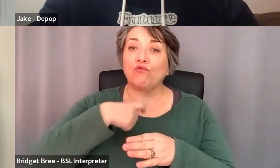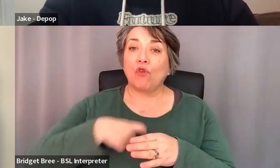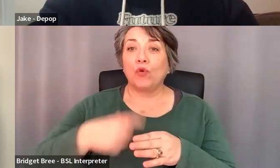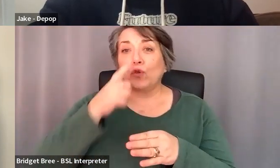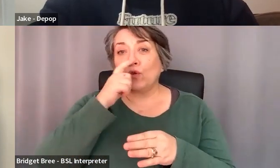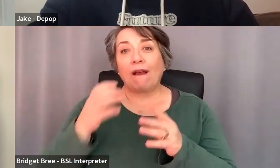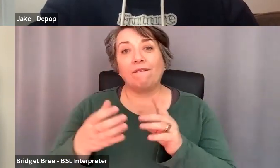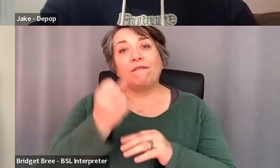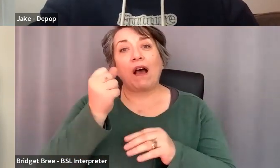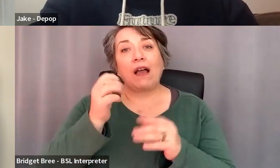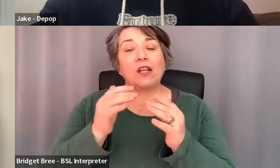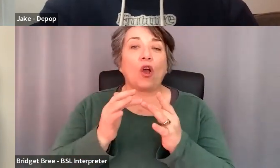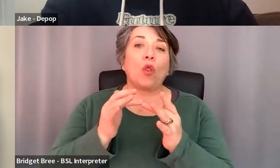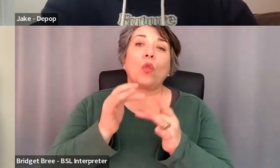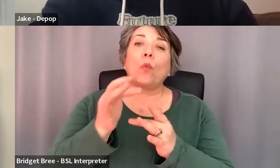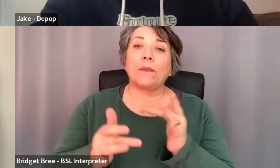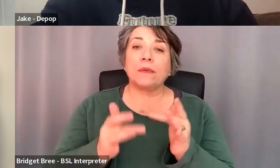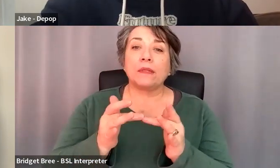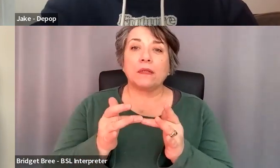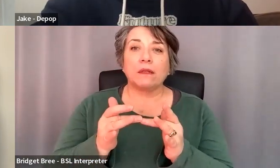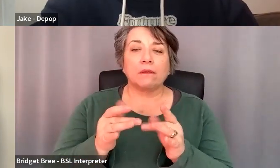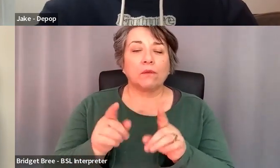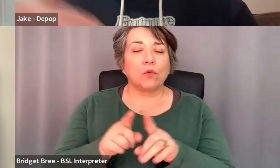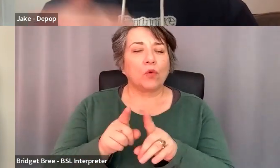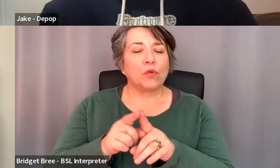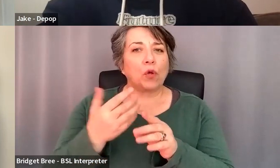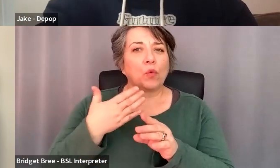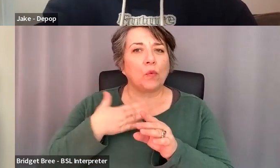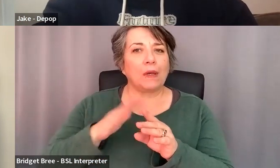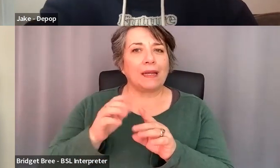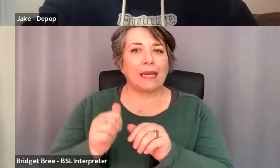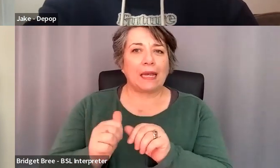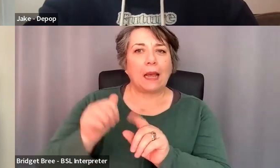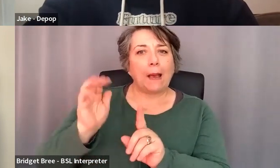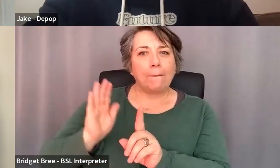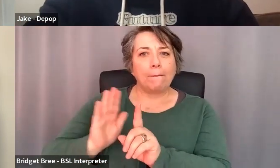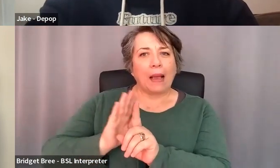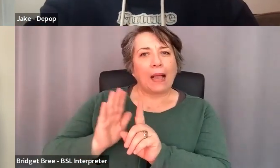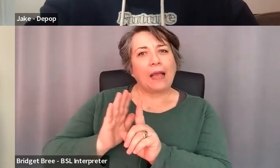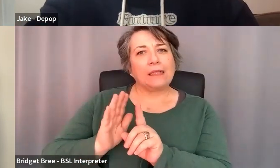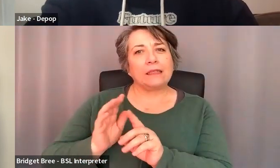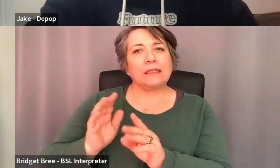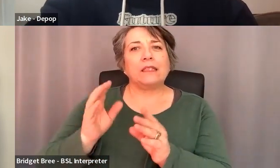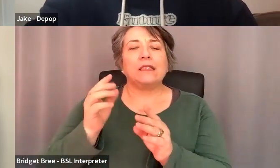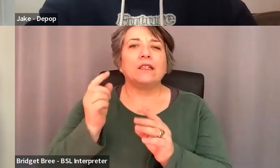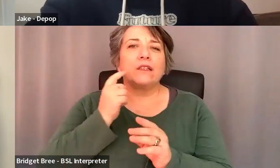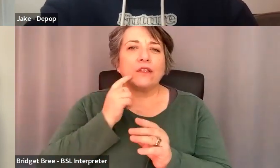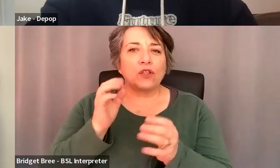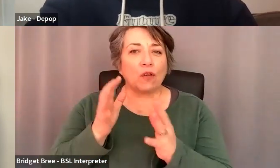back end software engineers vary in different levels from kind of mid to senior Ios and android engineers as well. Some are back-end operating engineers, varying levels, mid to season.